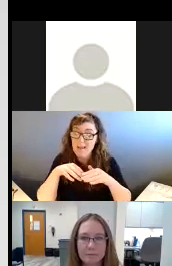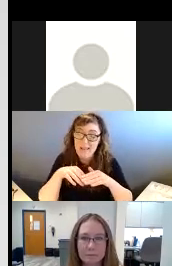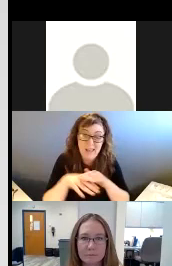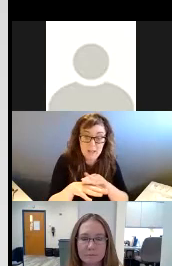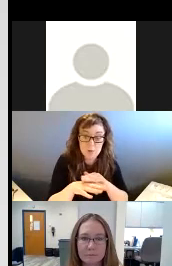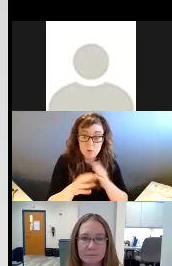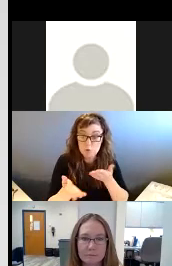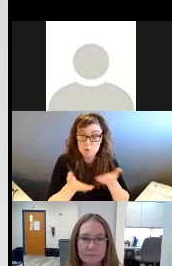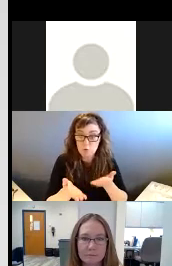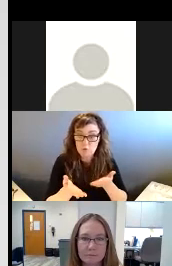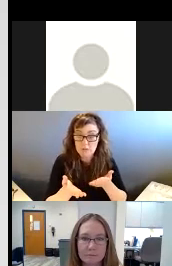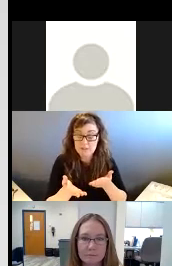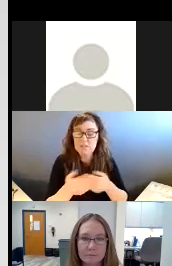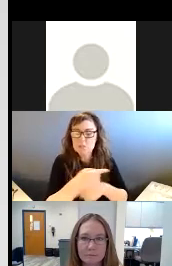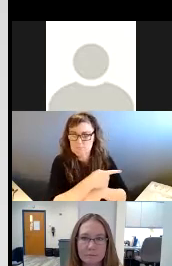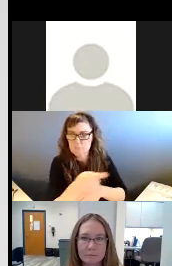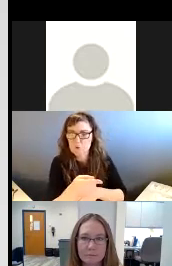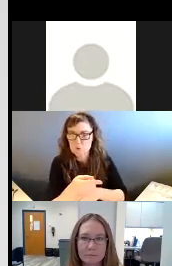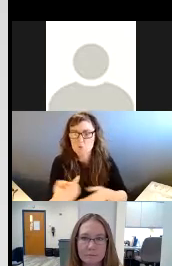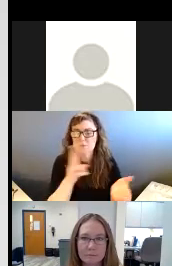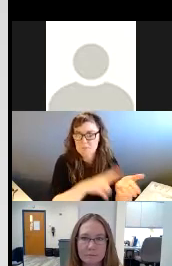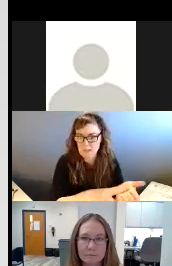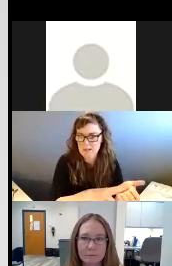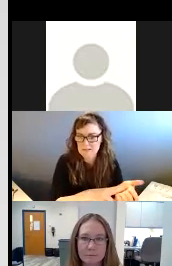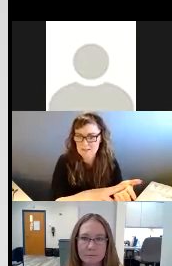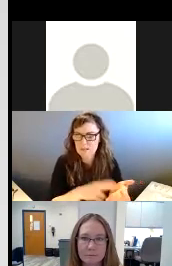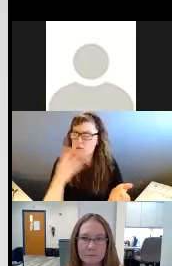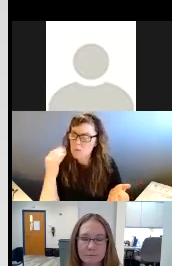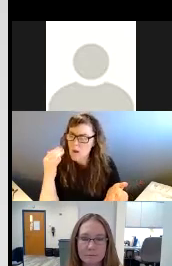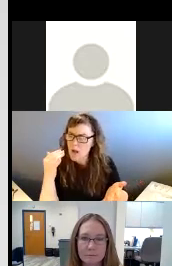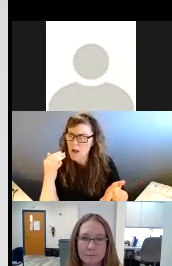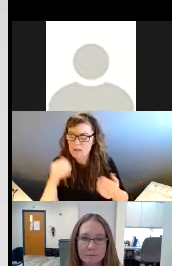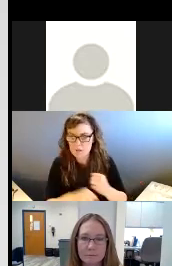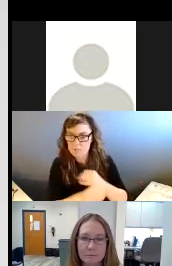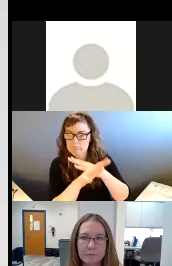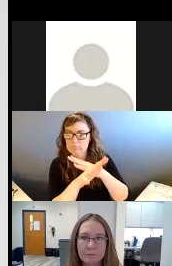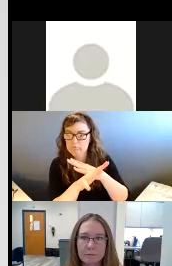BECAUSE WE ARE OFFERING SO MANY VIRTUAL OPTIONS TO OUR PATIENTS RIGHT NOW.